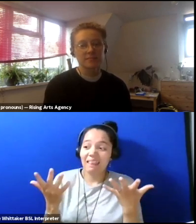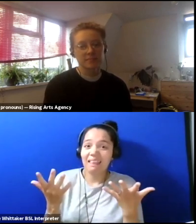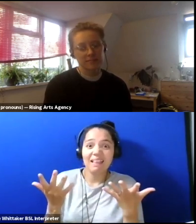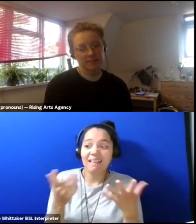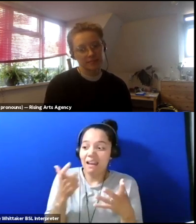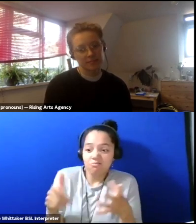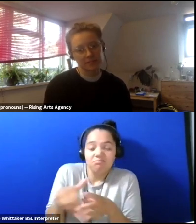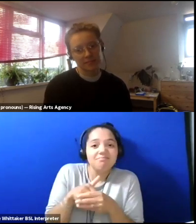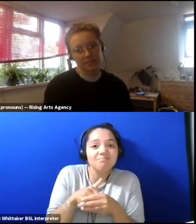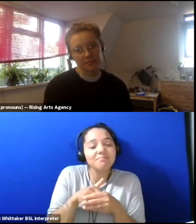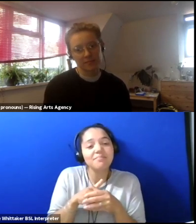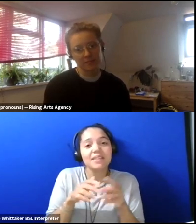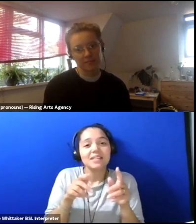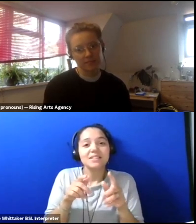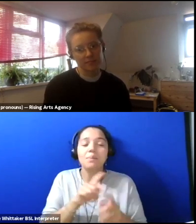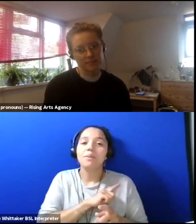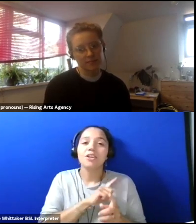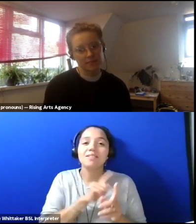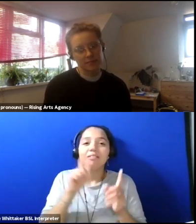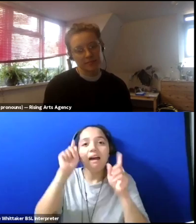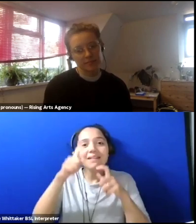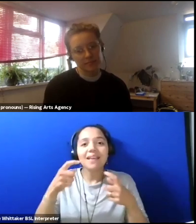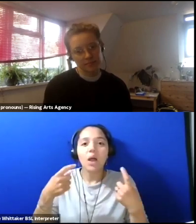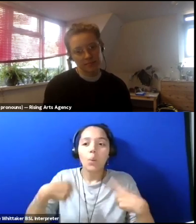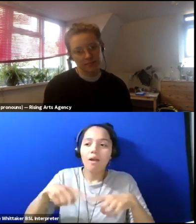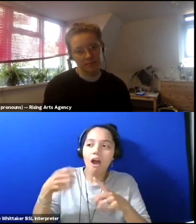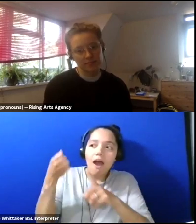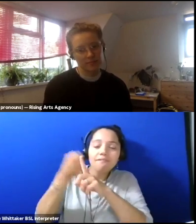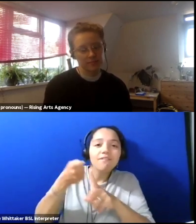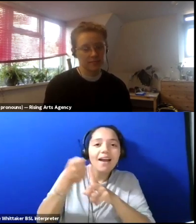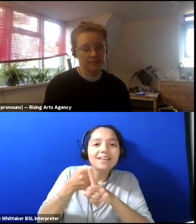And people- because I guess the idea is that we are fighting overwork